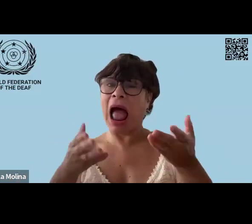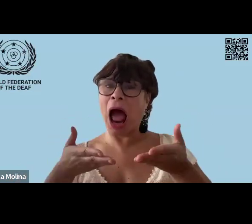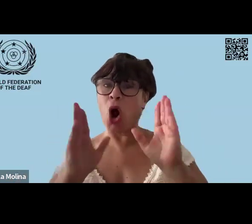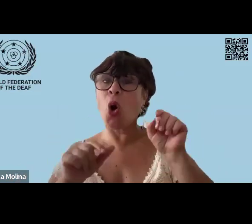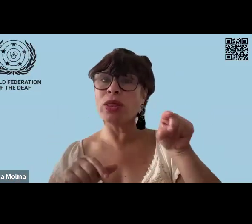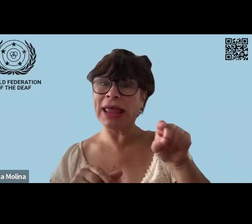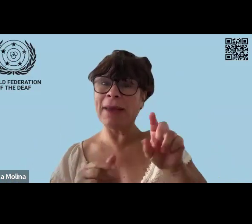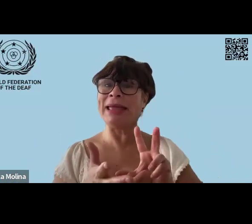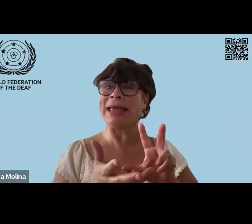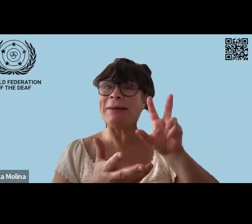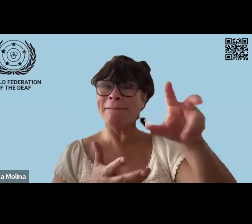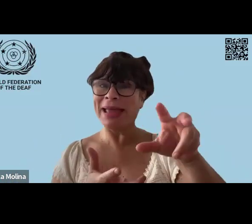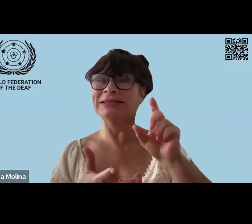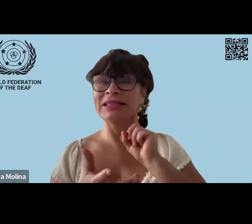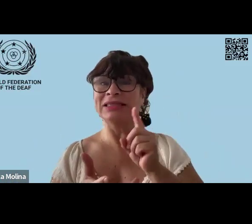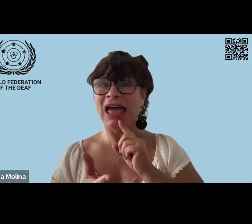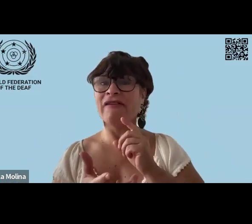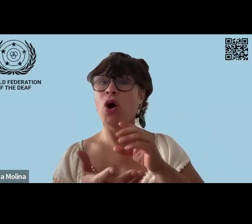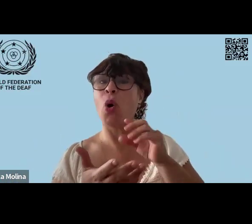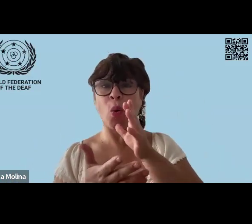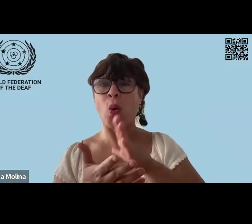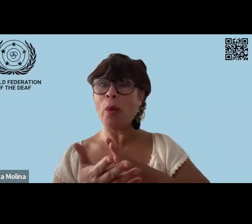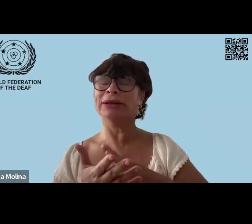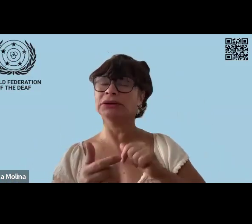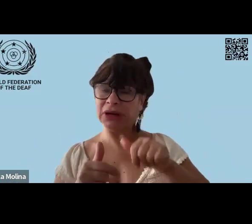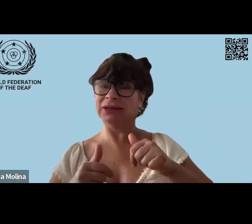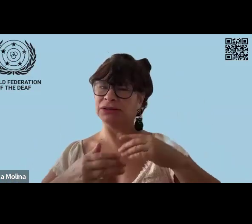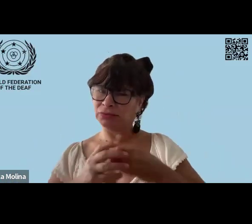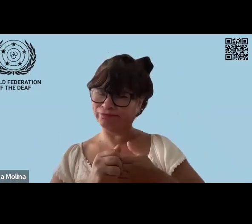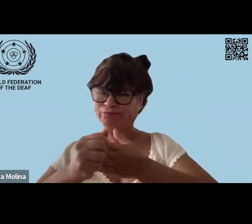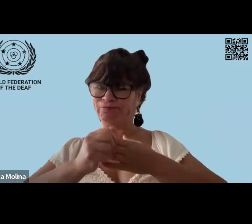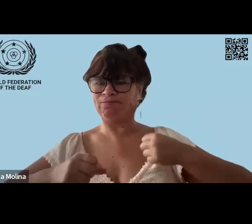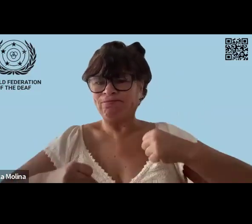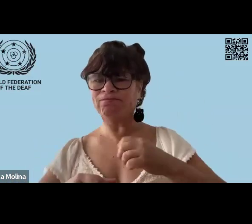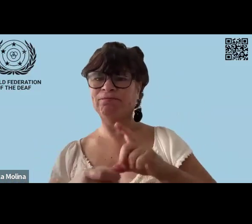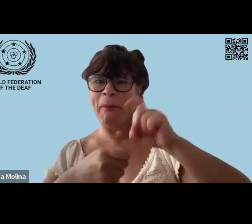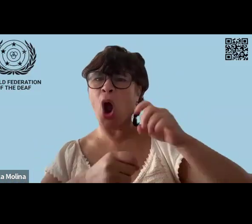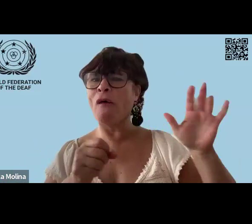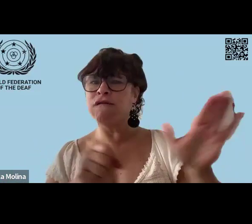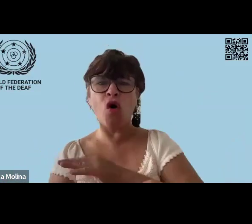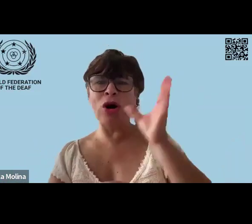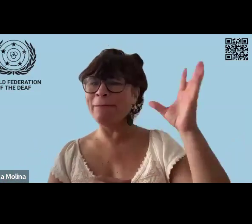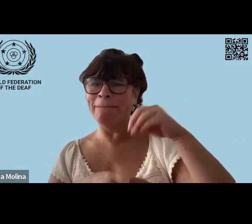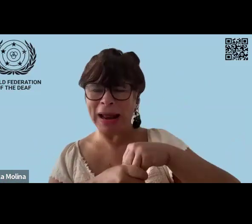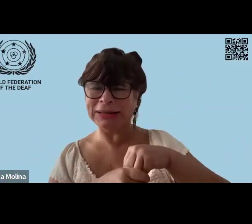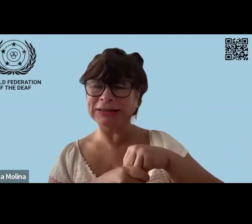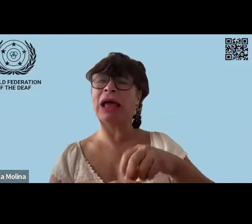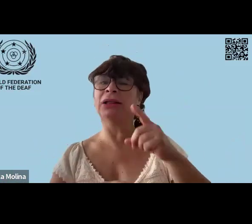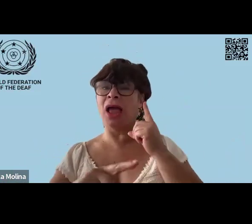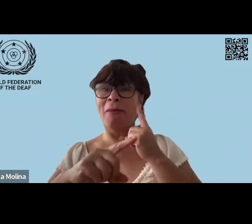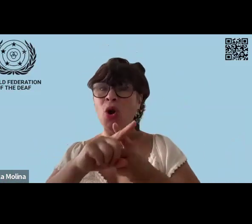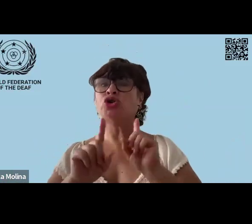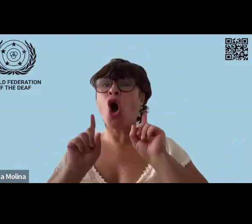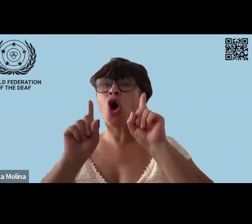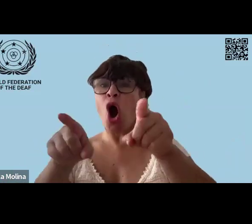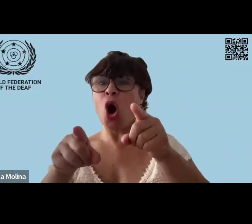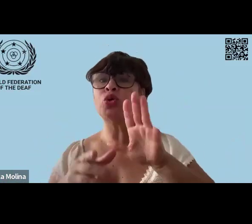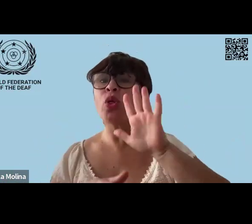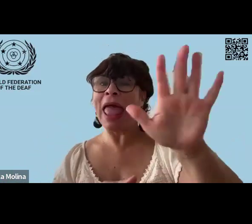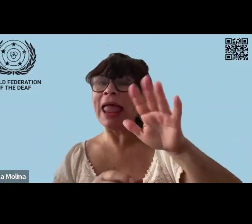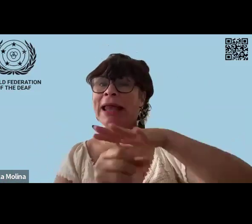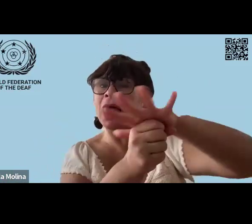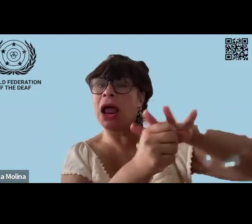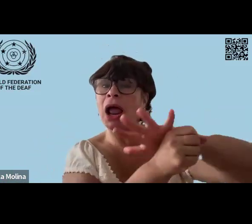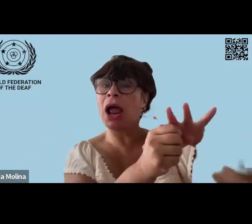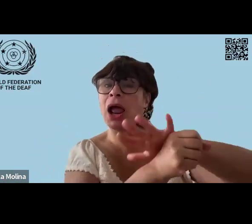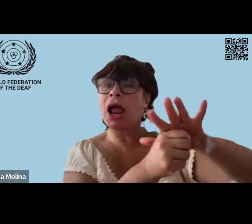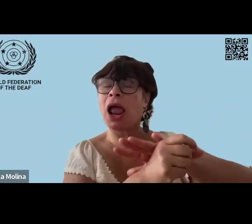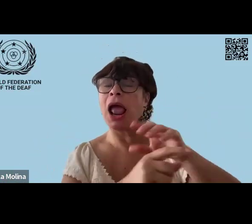but we need to make sure that women are also participatory in this and invest in deaf women leaders so that they can be the ones to empower their communities in ways that would really cause positive change.